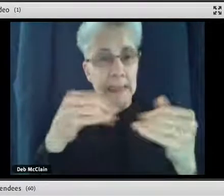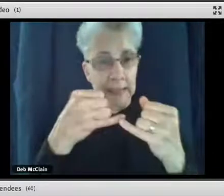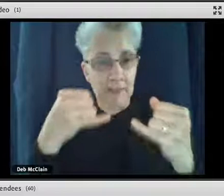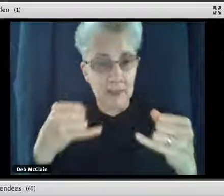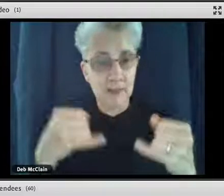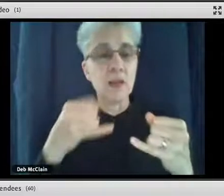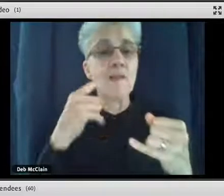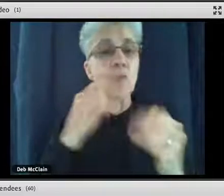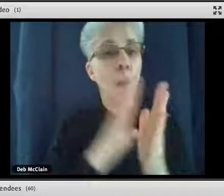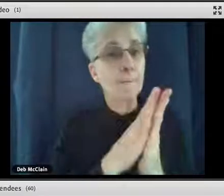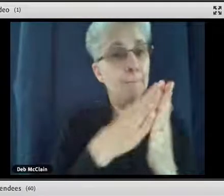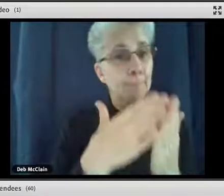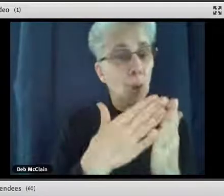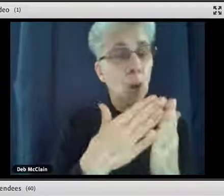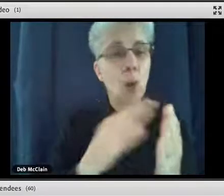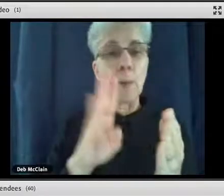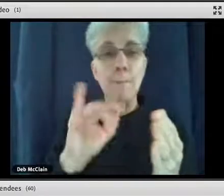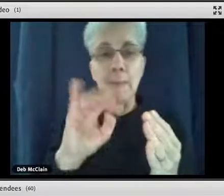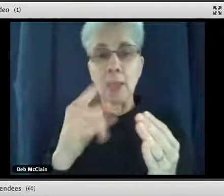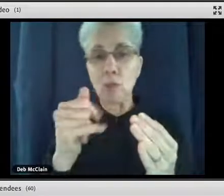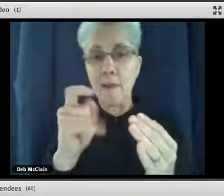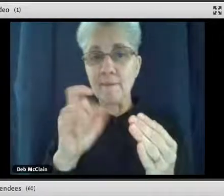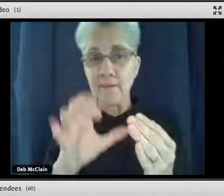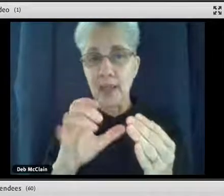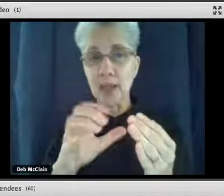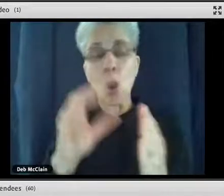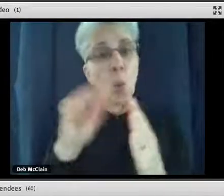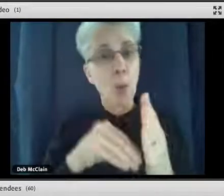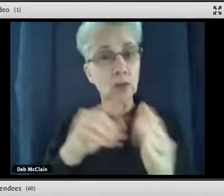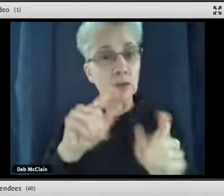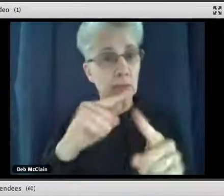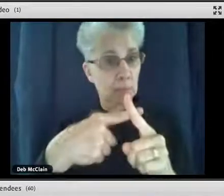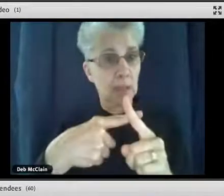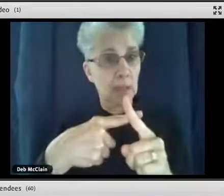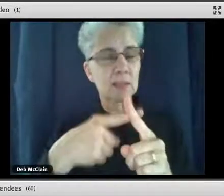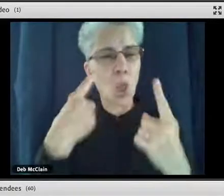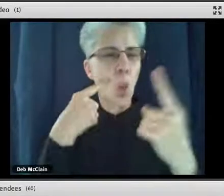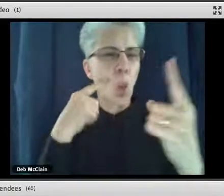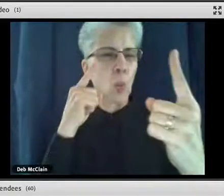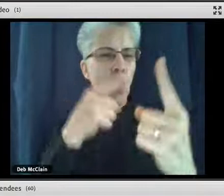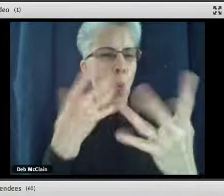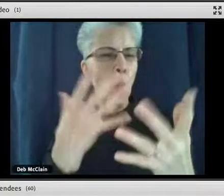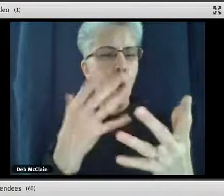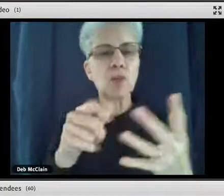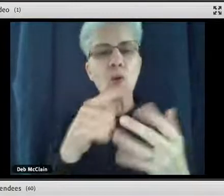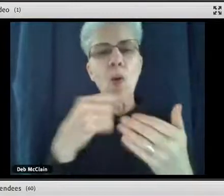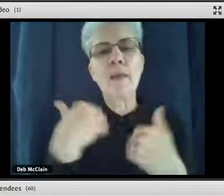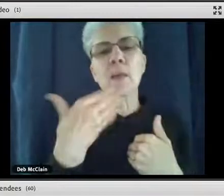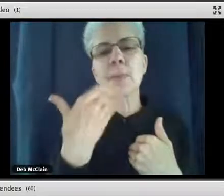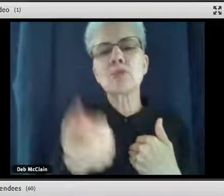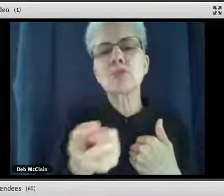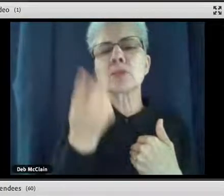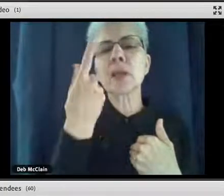for a book, bibliographic record, and the ultimate goal being you all having a better understanding